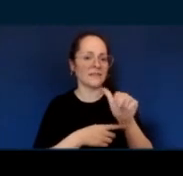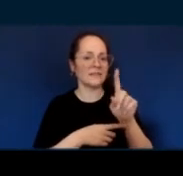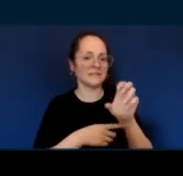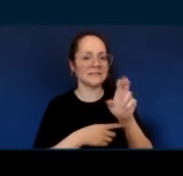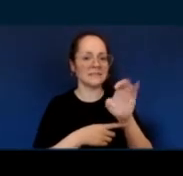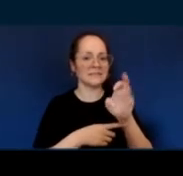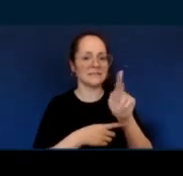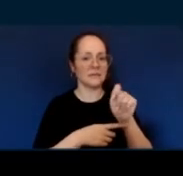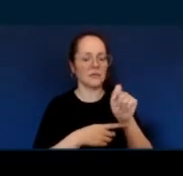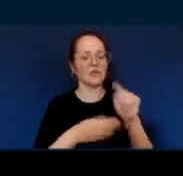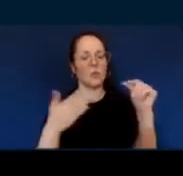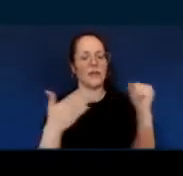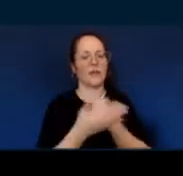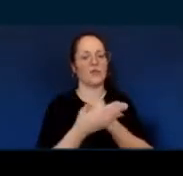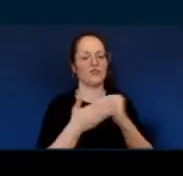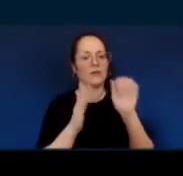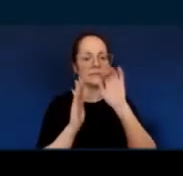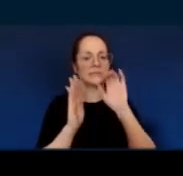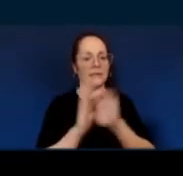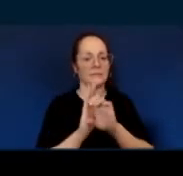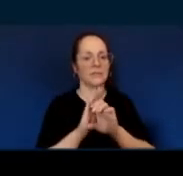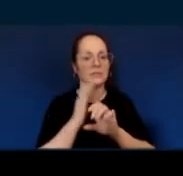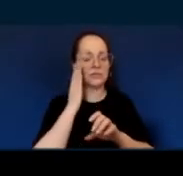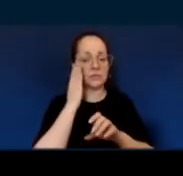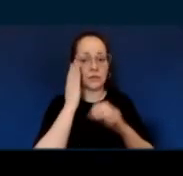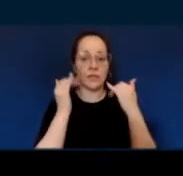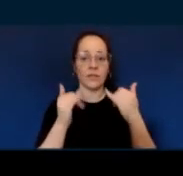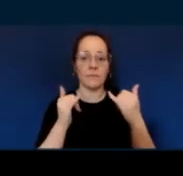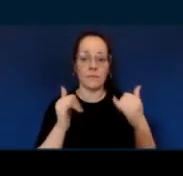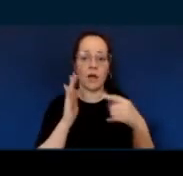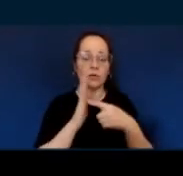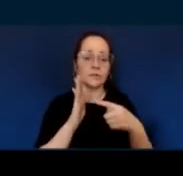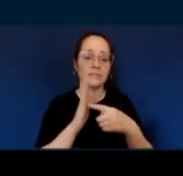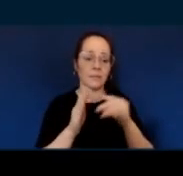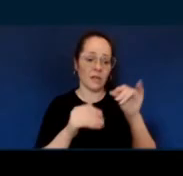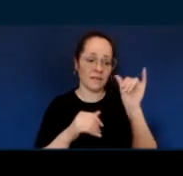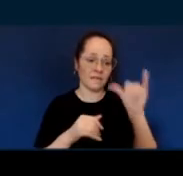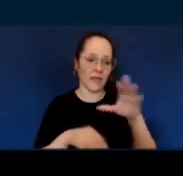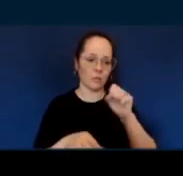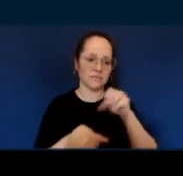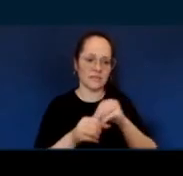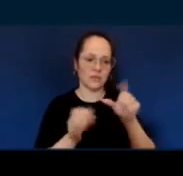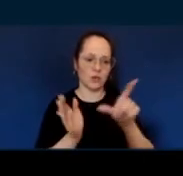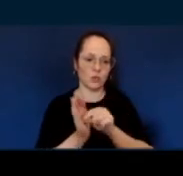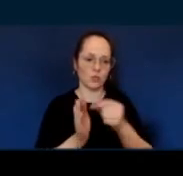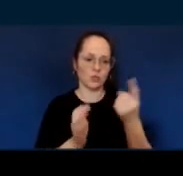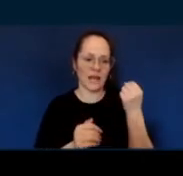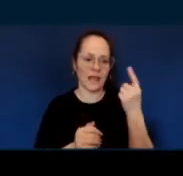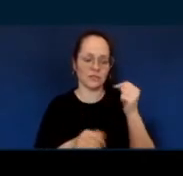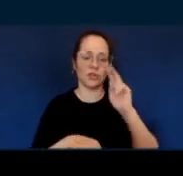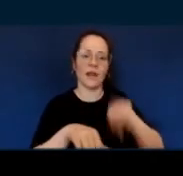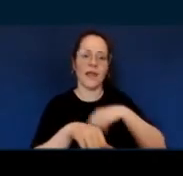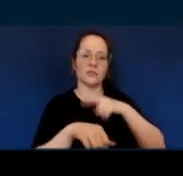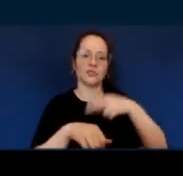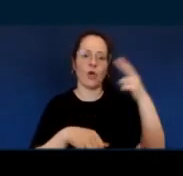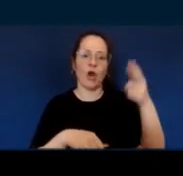ERAISED. A MODERN XASM OF THIS FRAMING WAS IN THE NEWS LAST YEAR, THE NATIONAL ARCHIVES HAD AN EXHIBIT